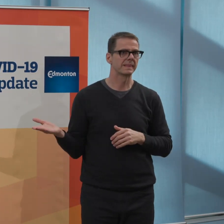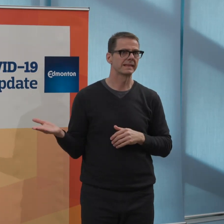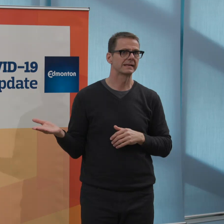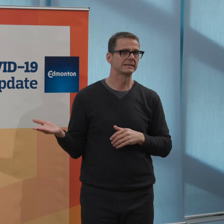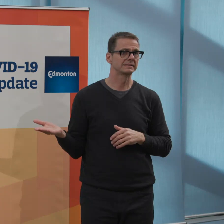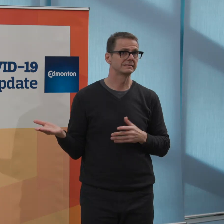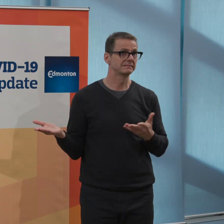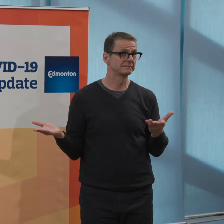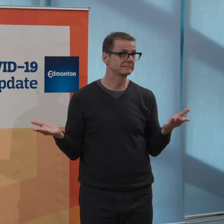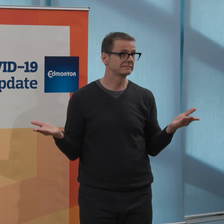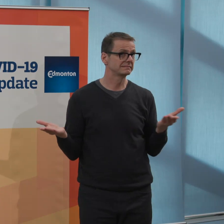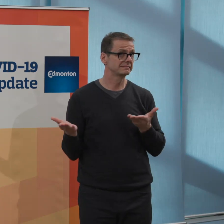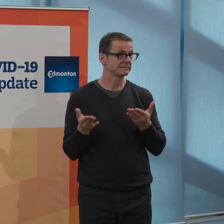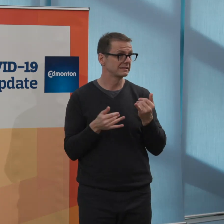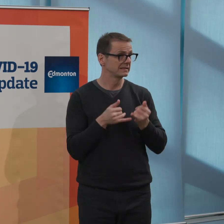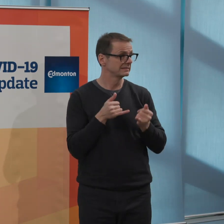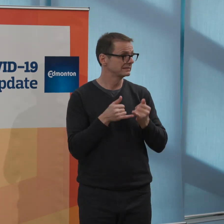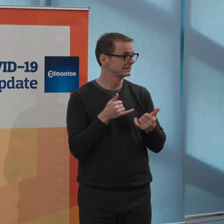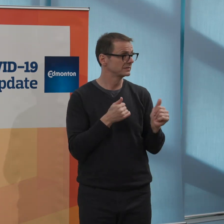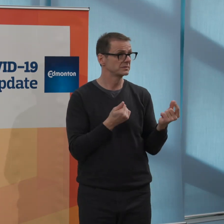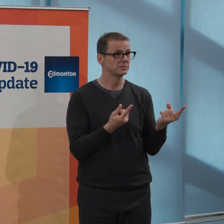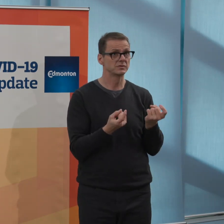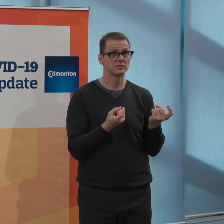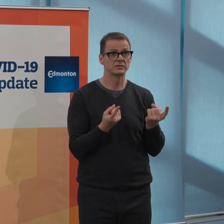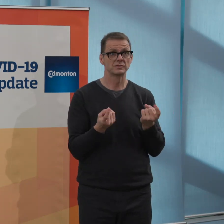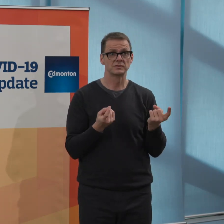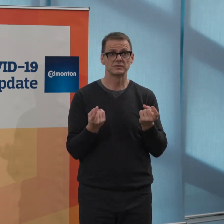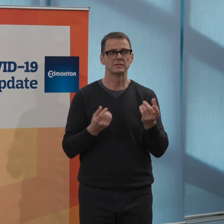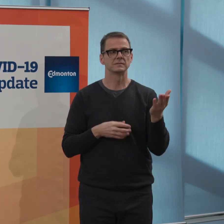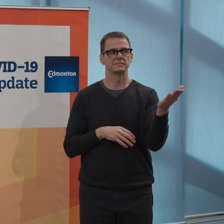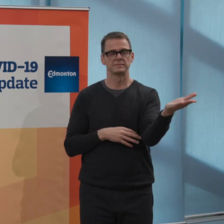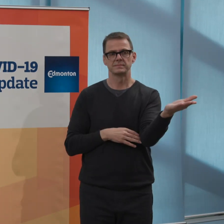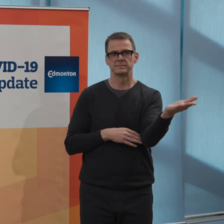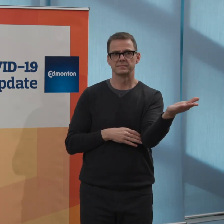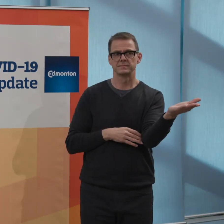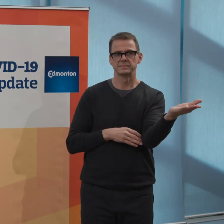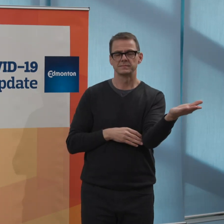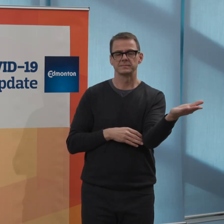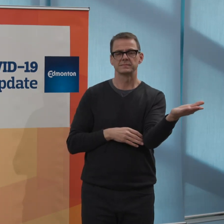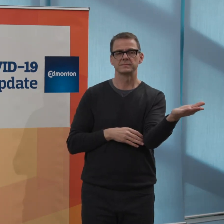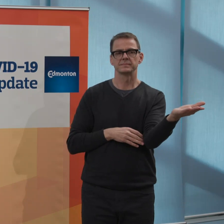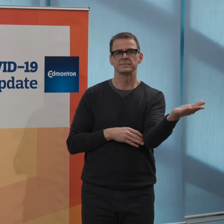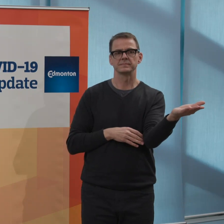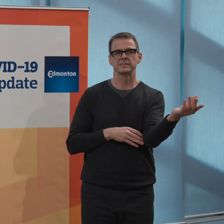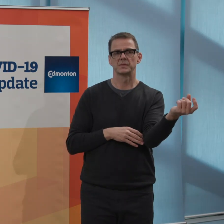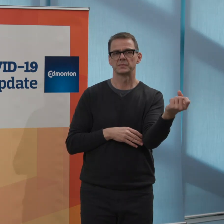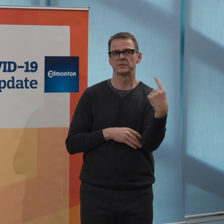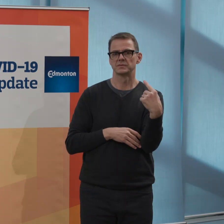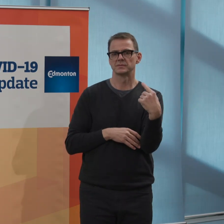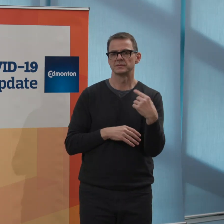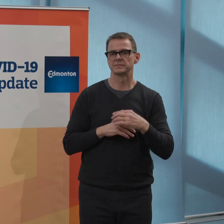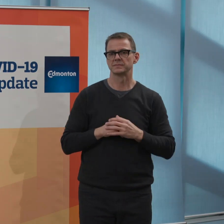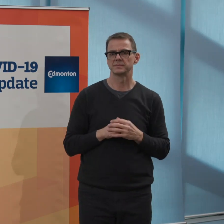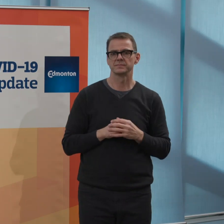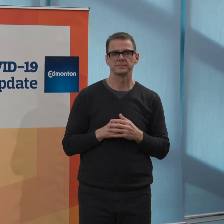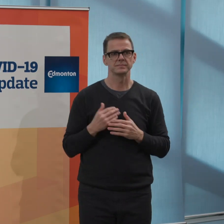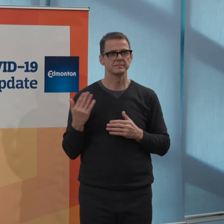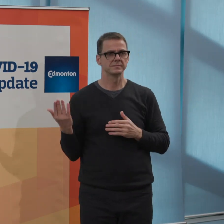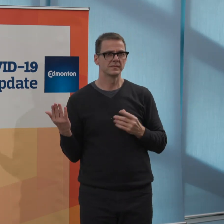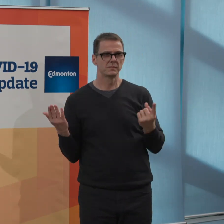room finesse you have one